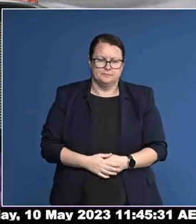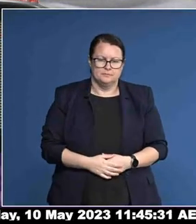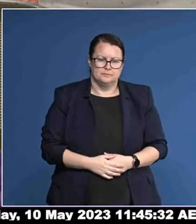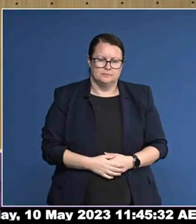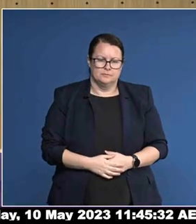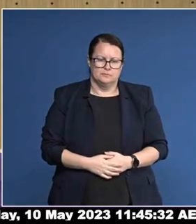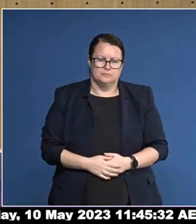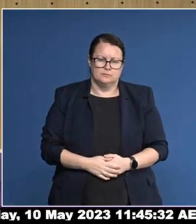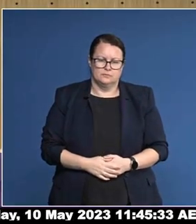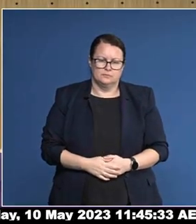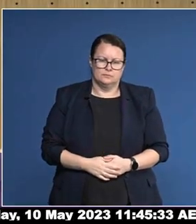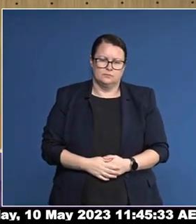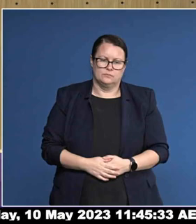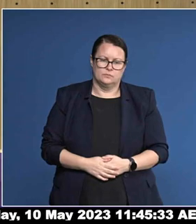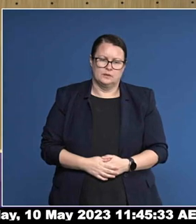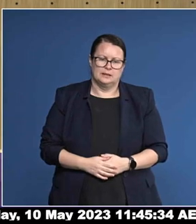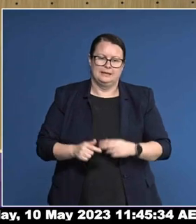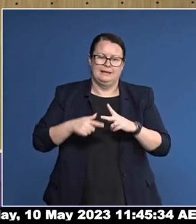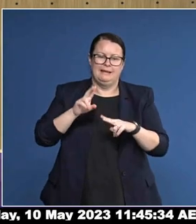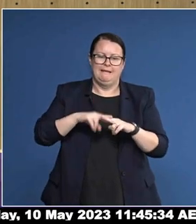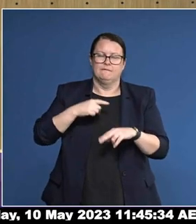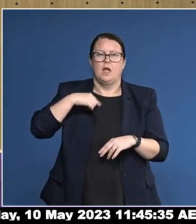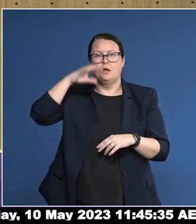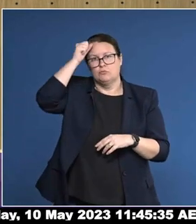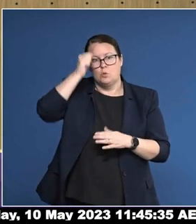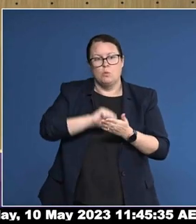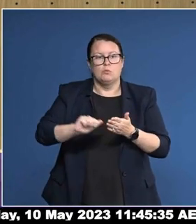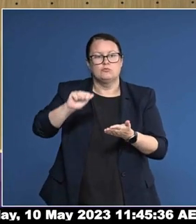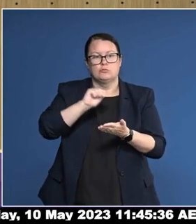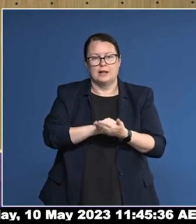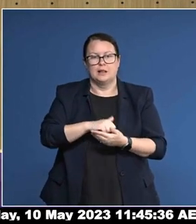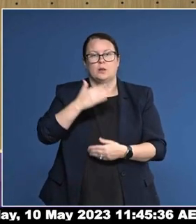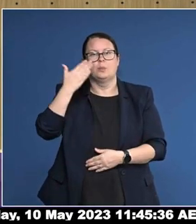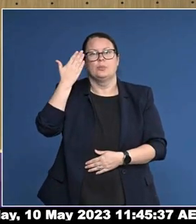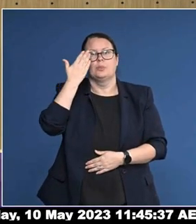And if I recall correctly, it was that the school then saw an improvement